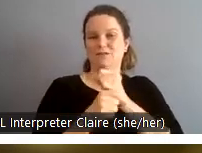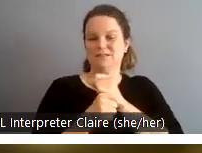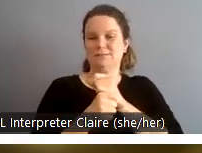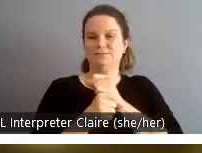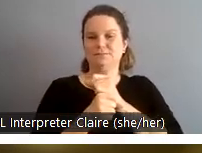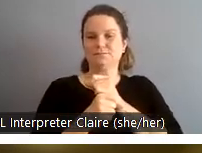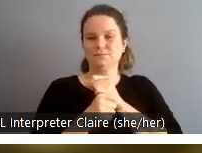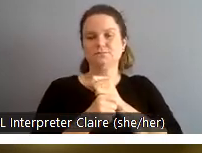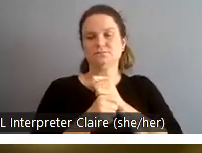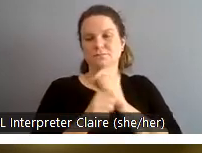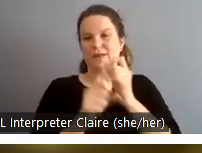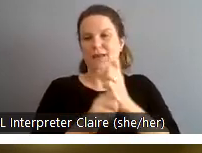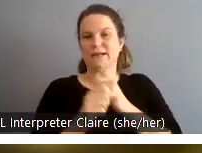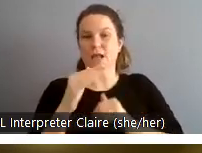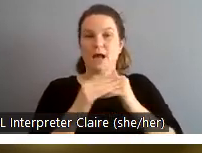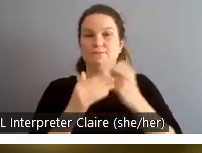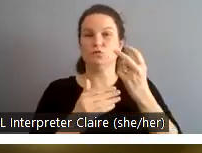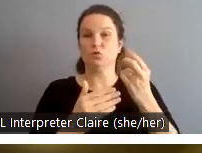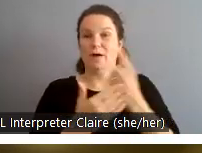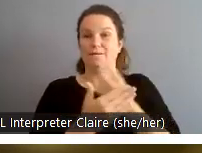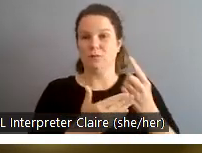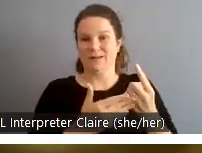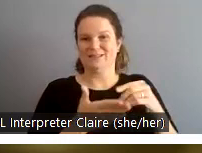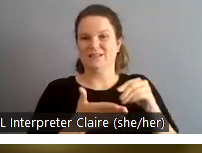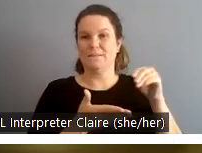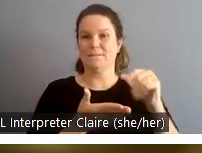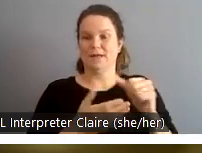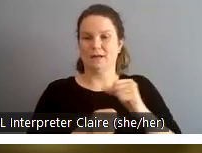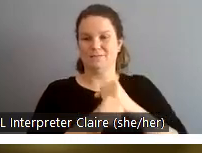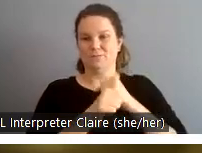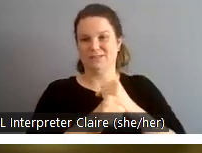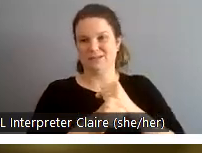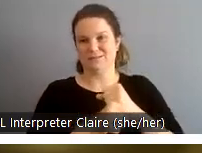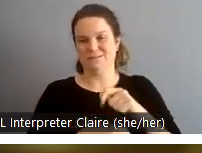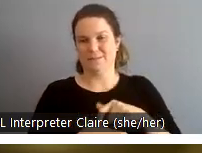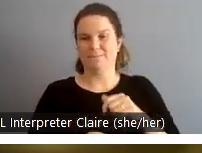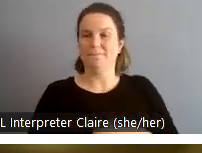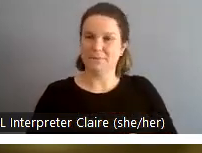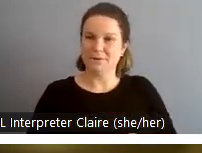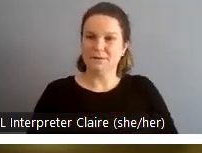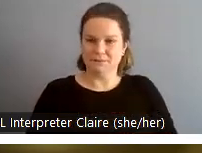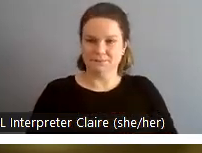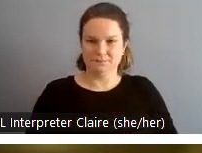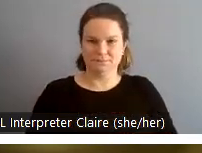get up to 12 weeks of protected time- so,